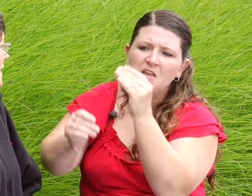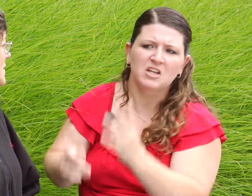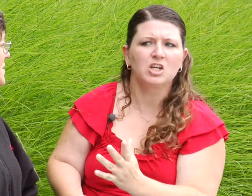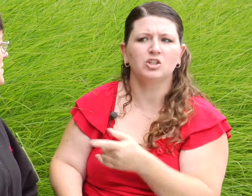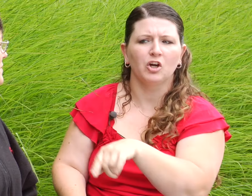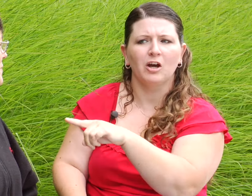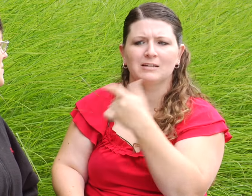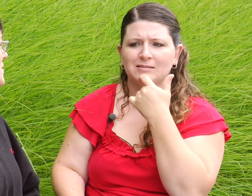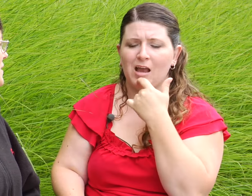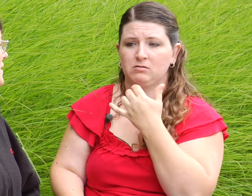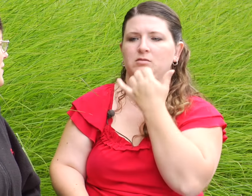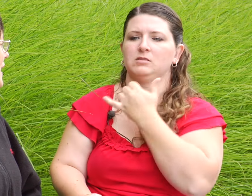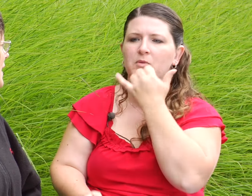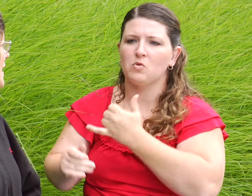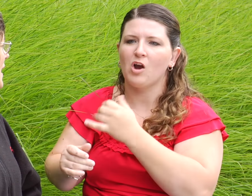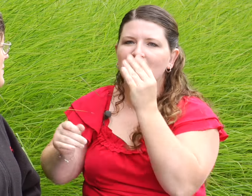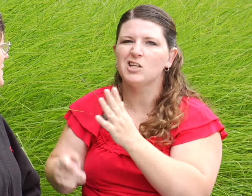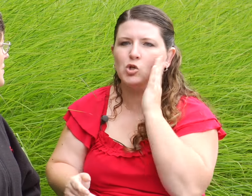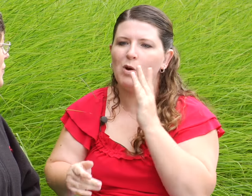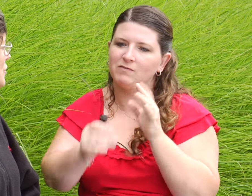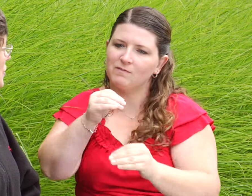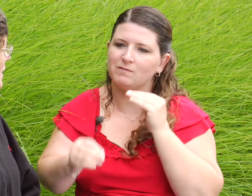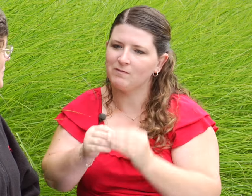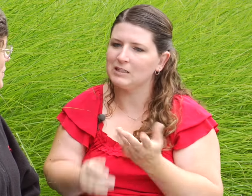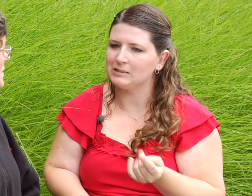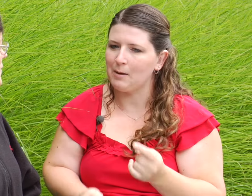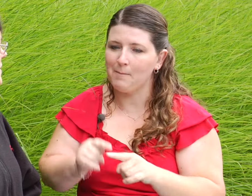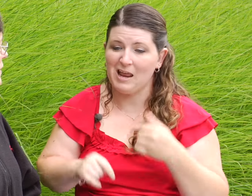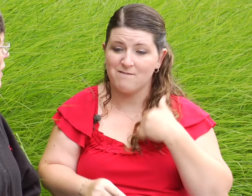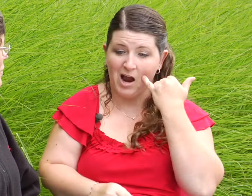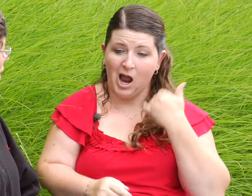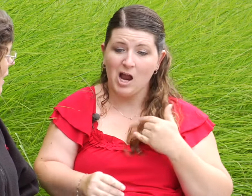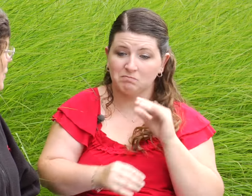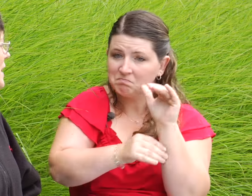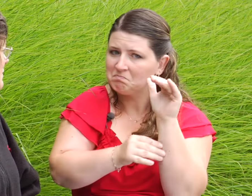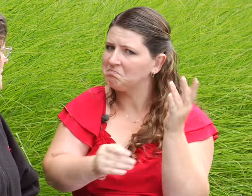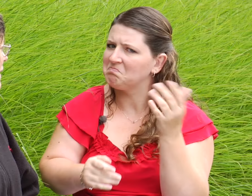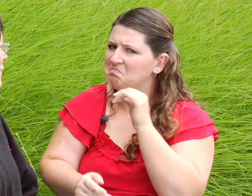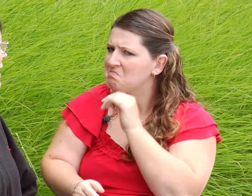can listen to the information that's on the Internet and if a instructor notices that there's something wrong with the audio, they can fix it right away.